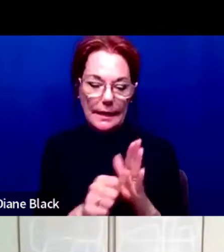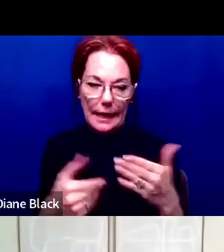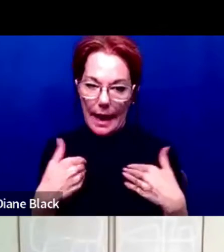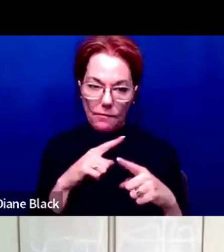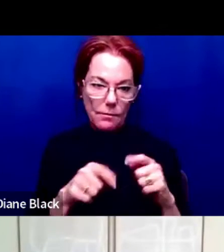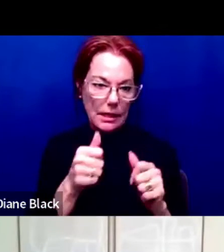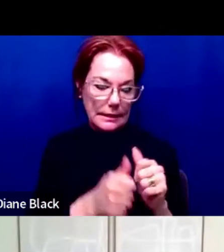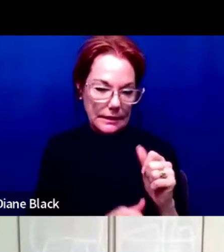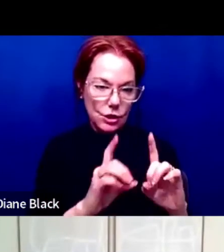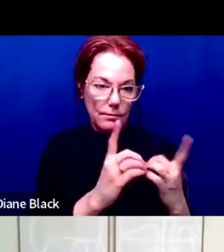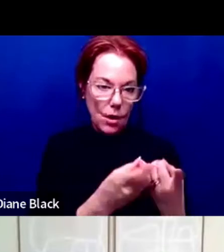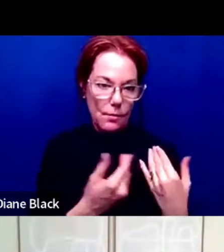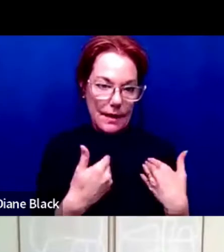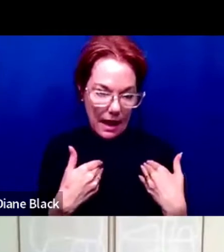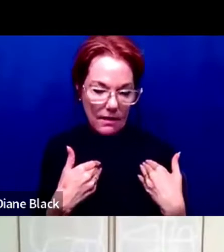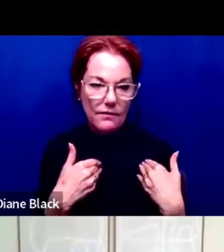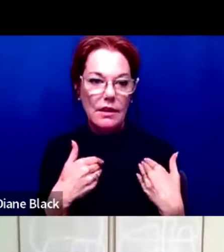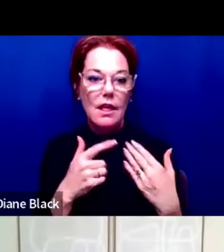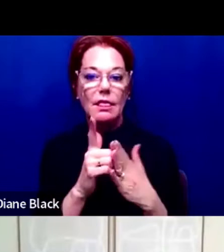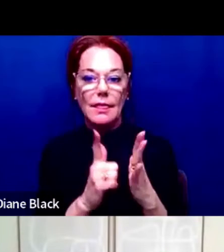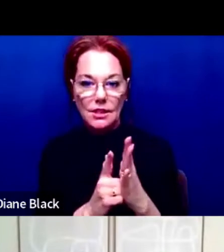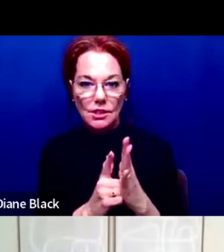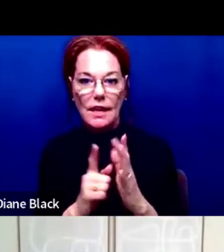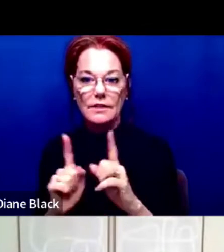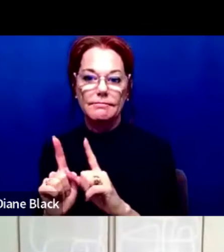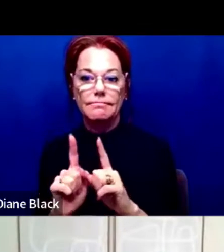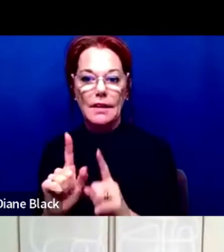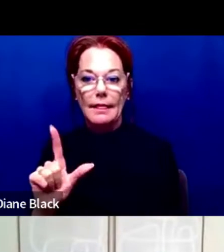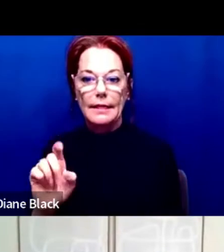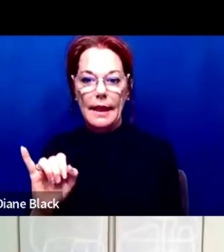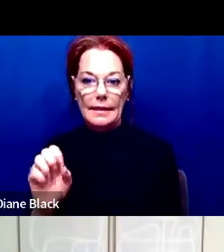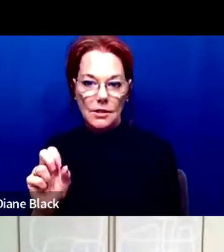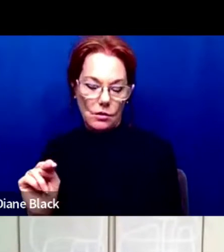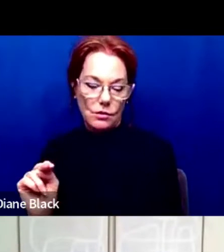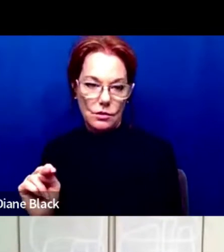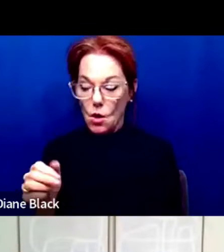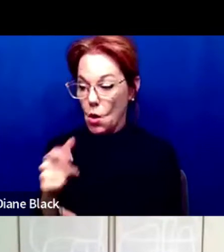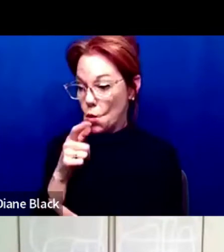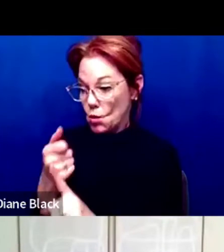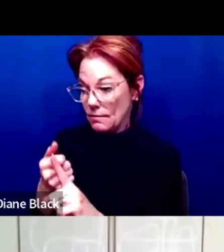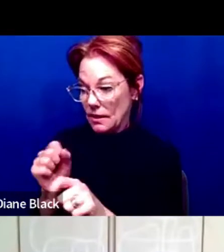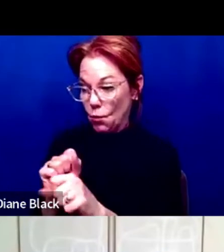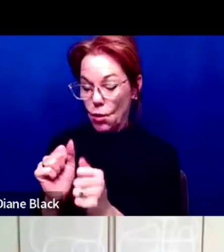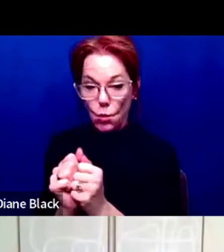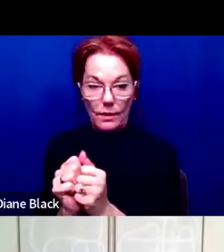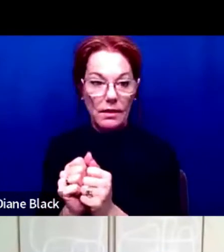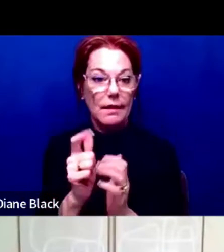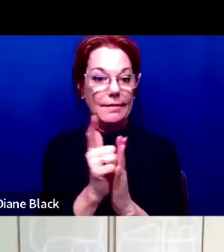legislative liaison that work with legislatures on and I